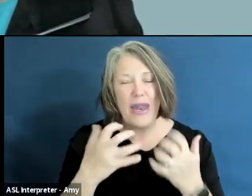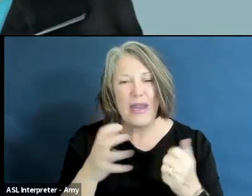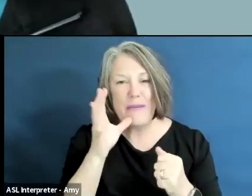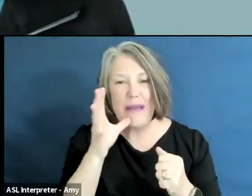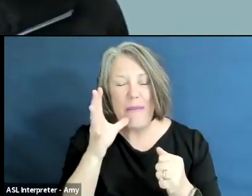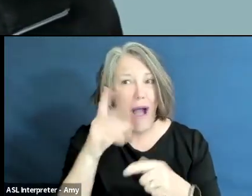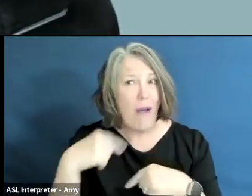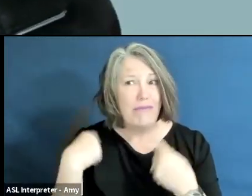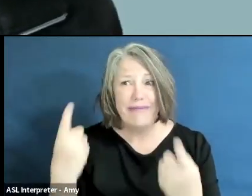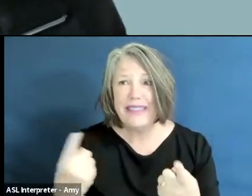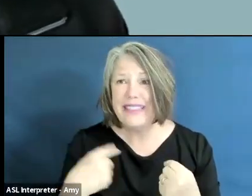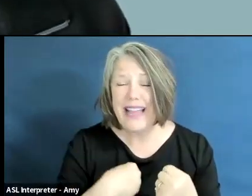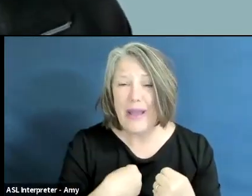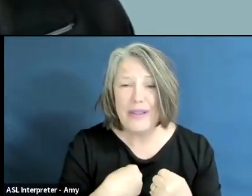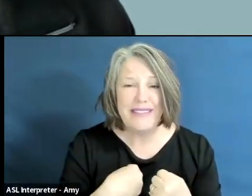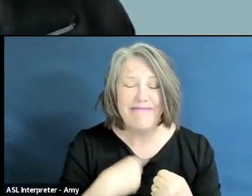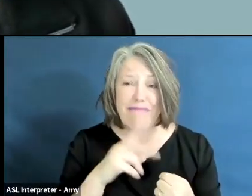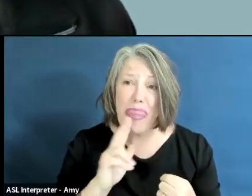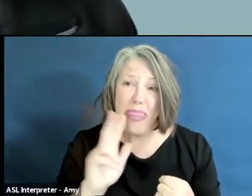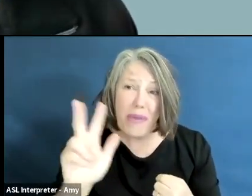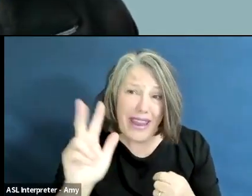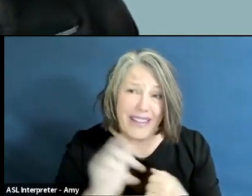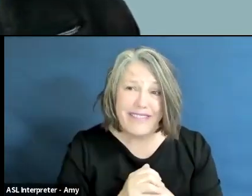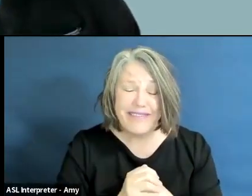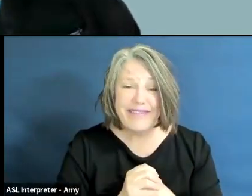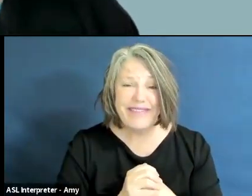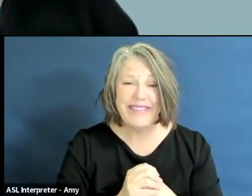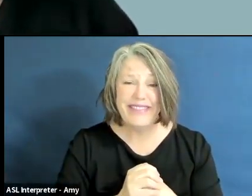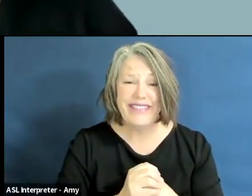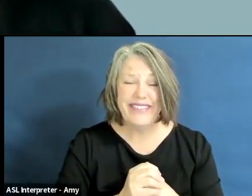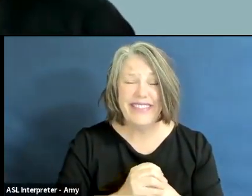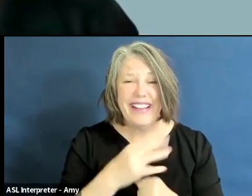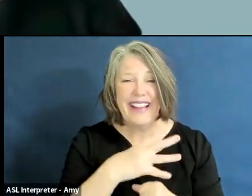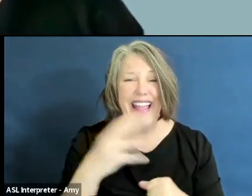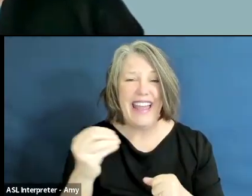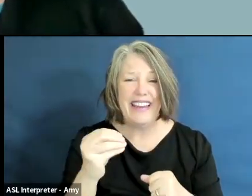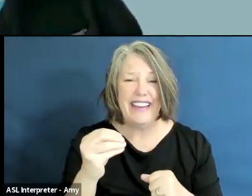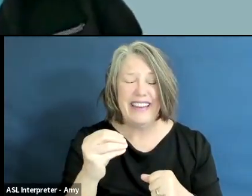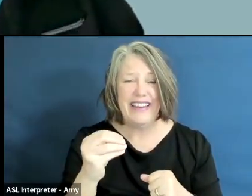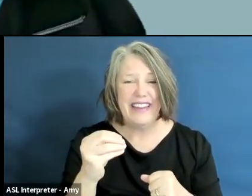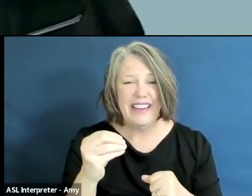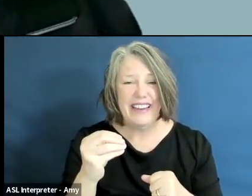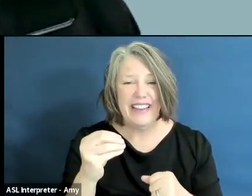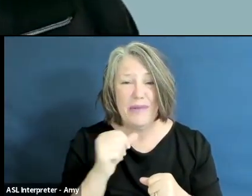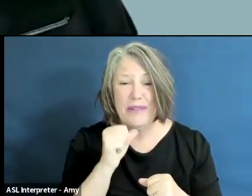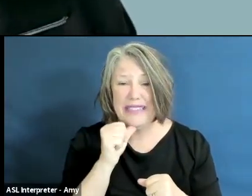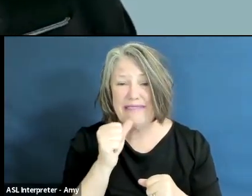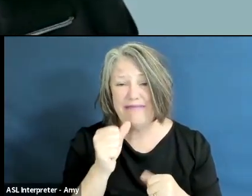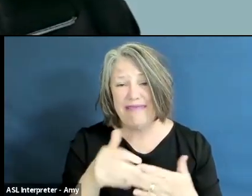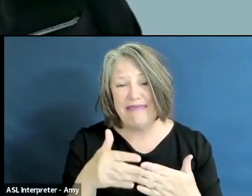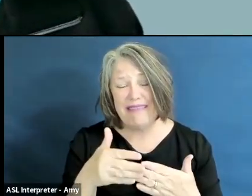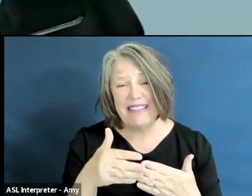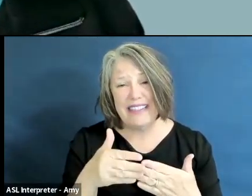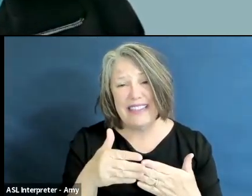was 3-years-old and it was not a phase. It survived my veterinarian phase,